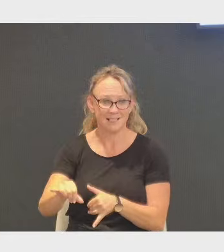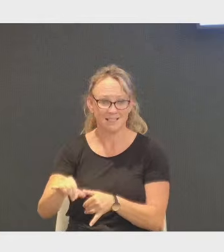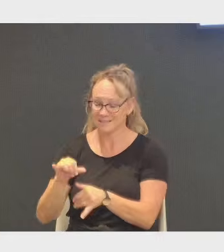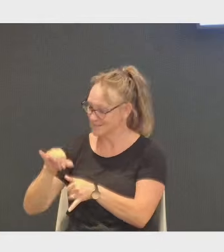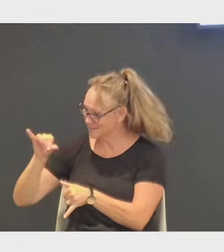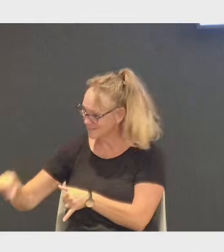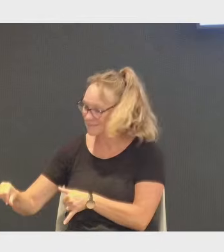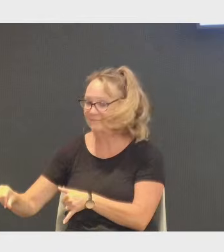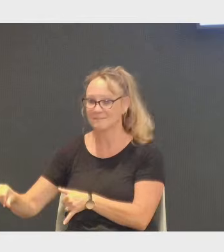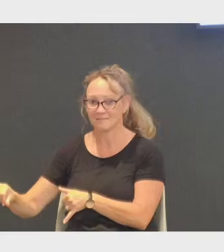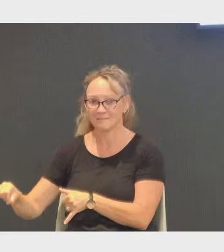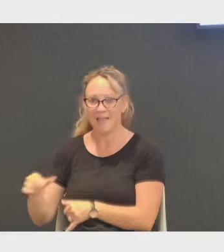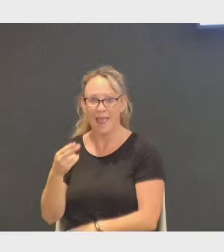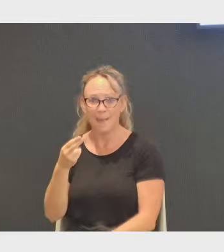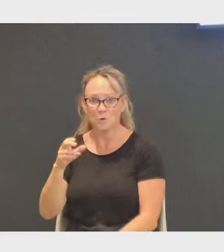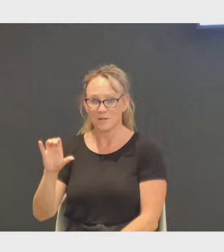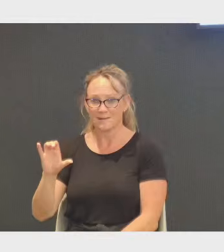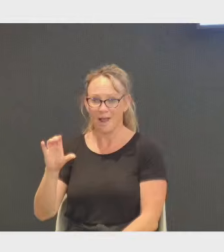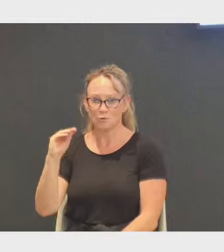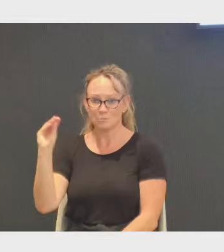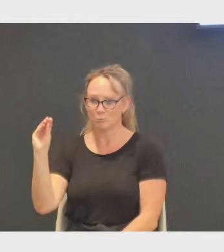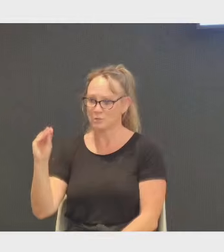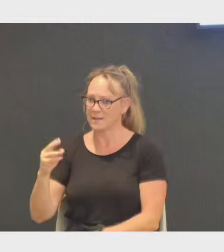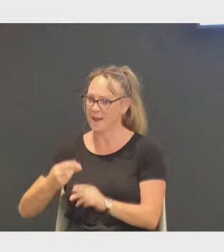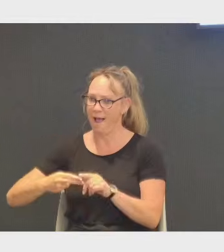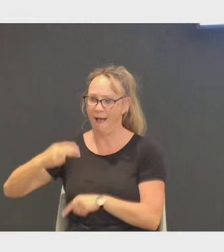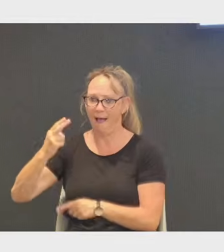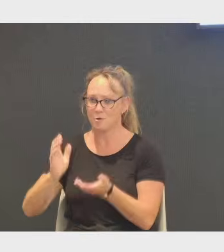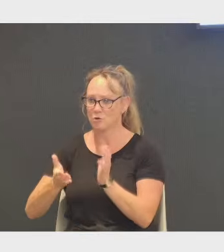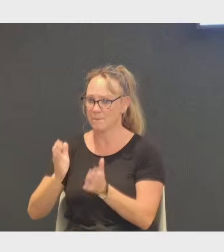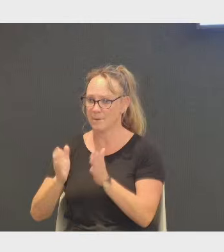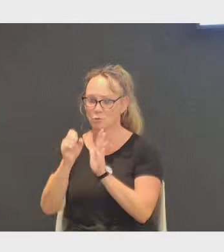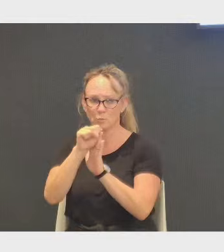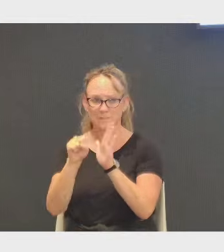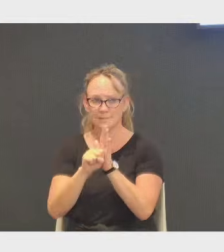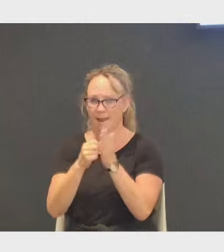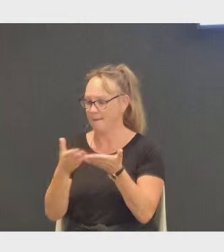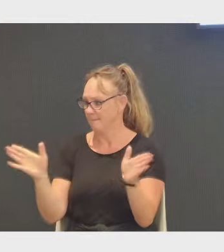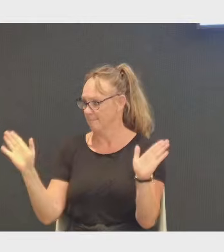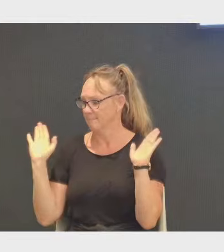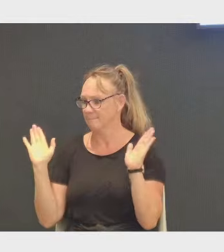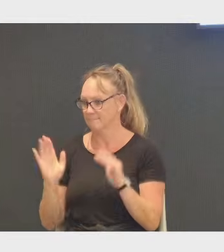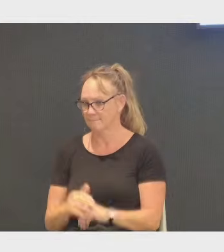Hamilton County's rate for that is higher than the statewide average. Um, Hamilton County is also a